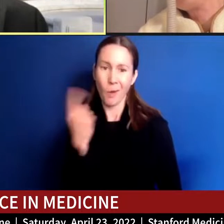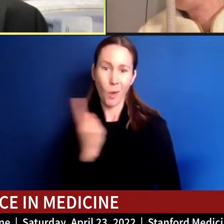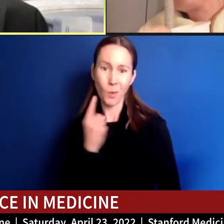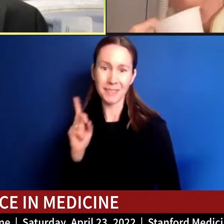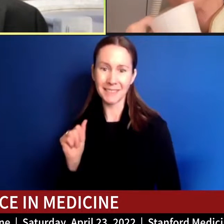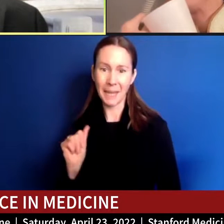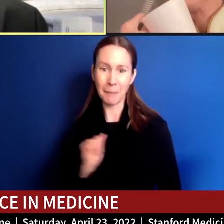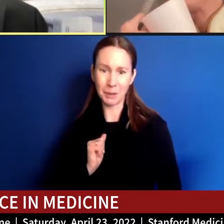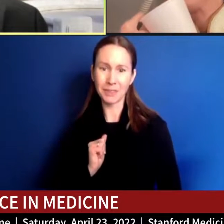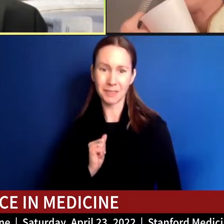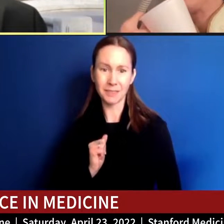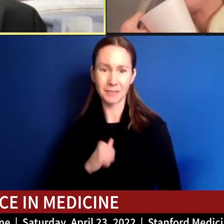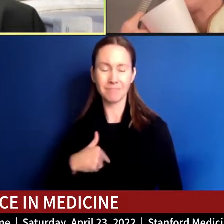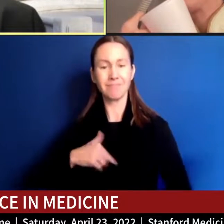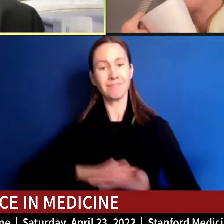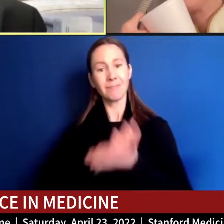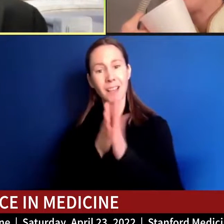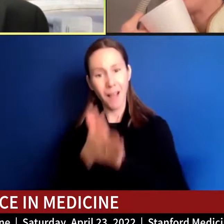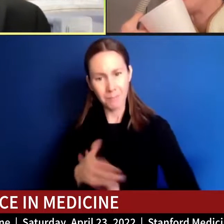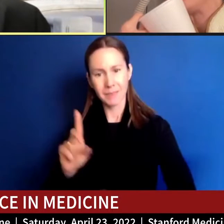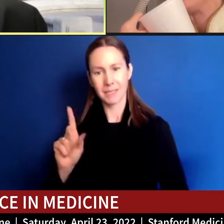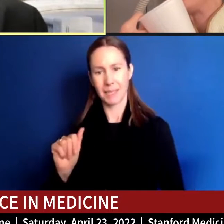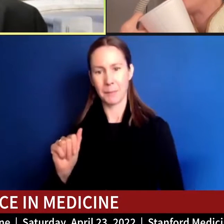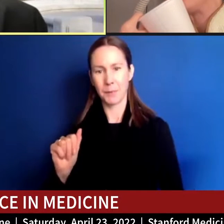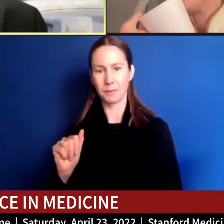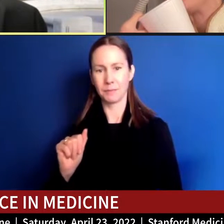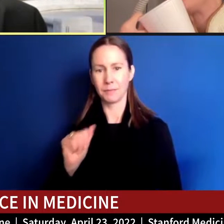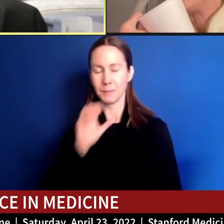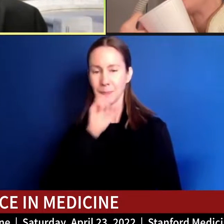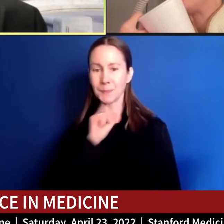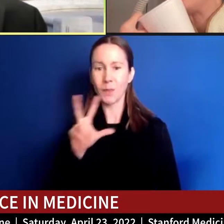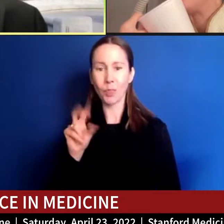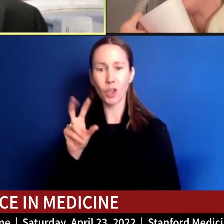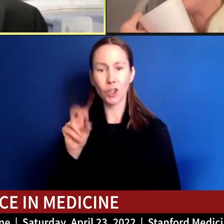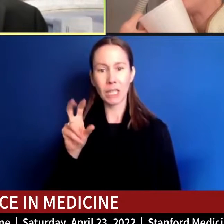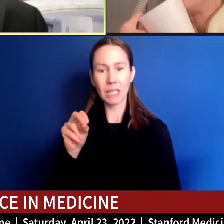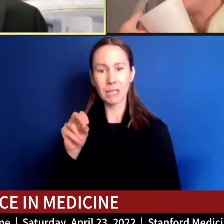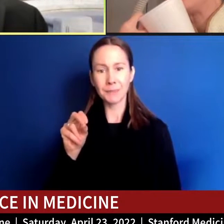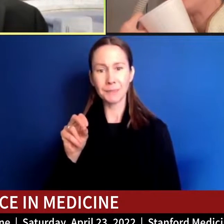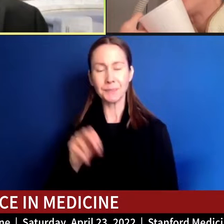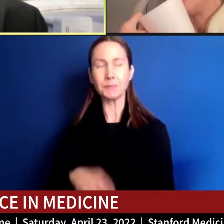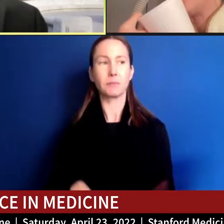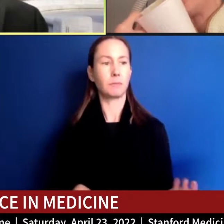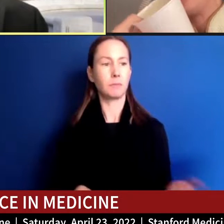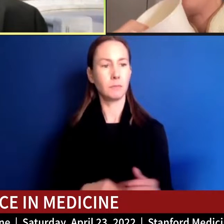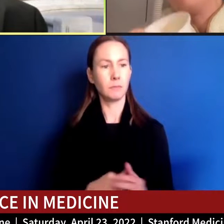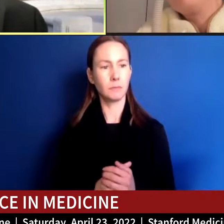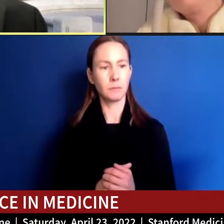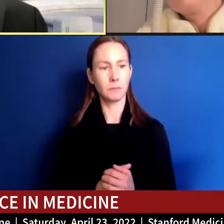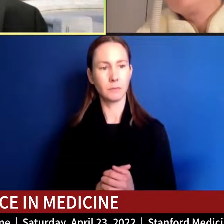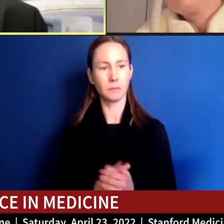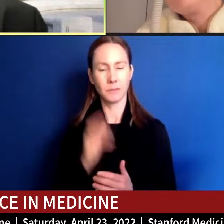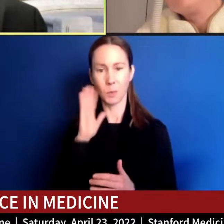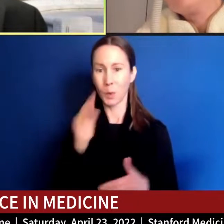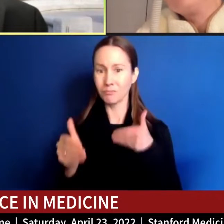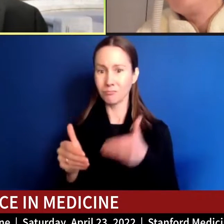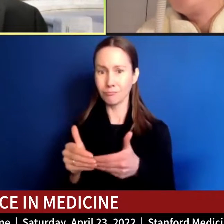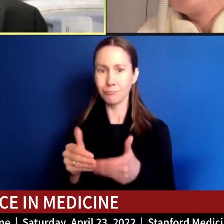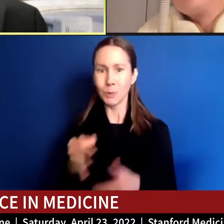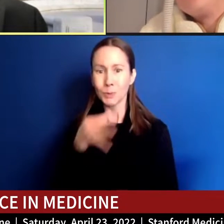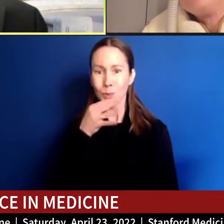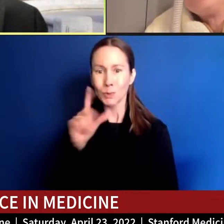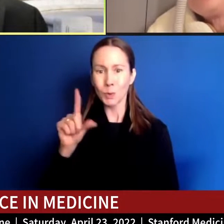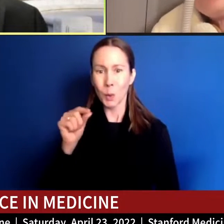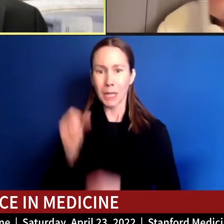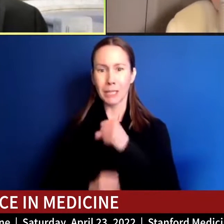became disabled when I was 30 years old. So it’s gonna be actually 20 years in January since I